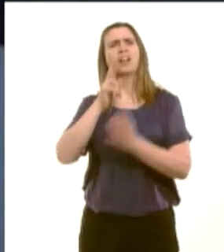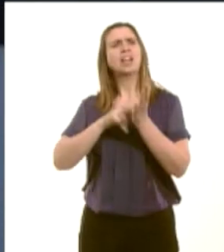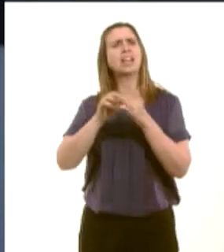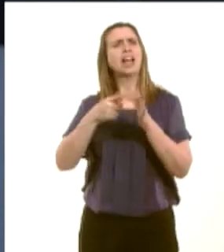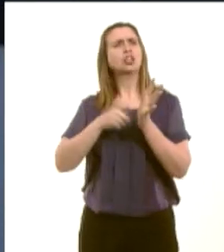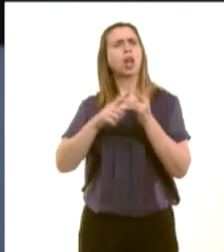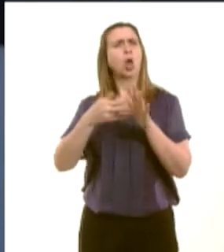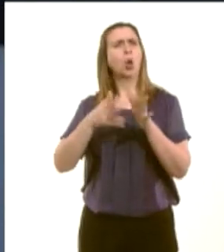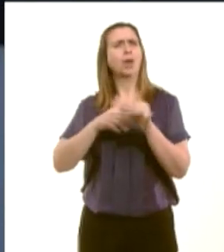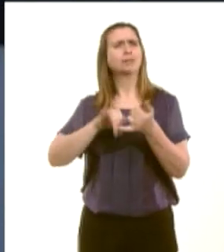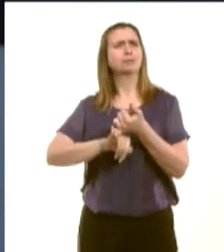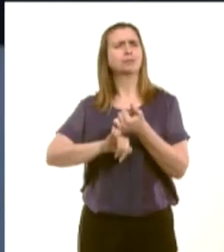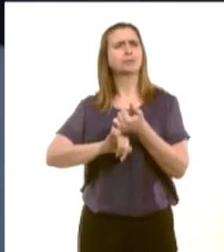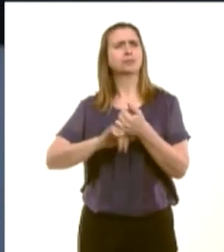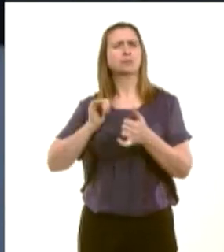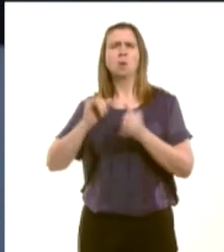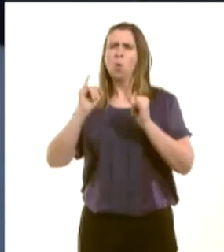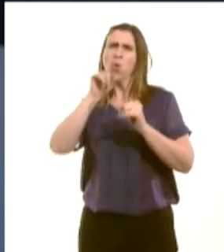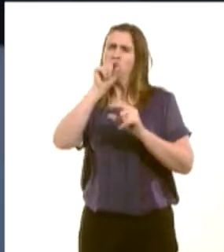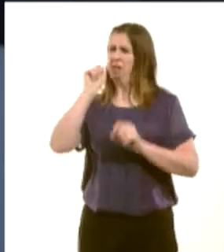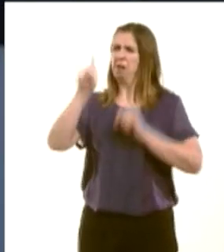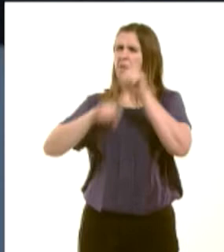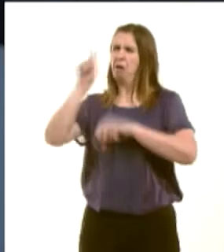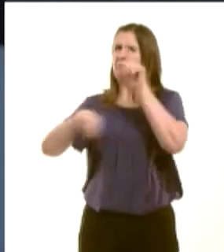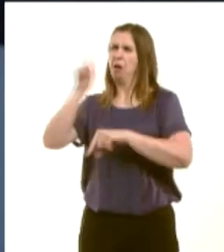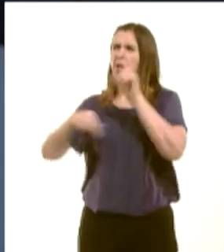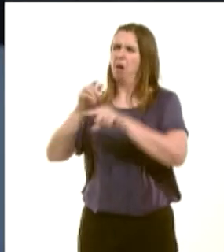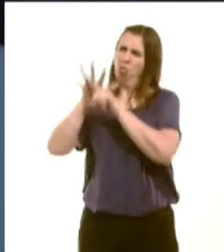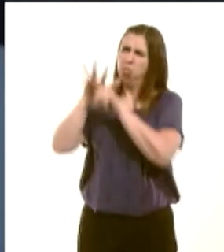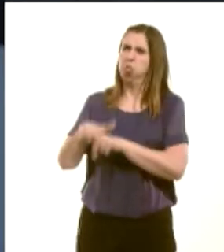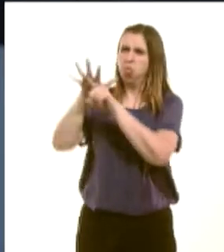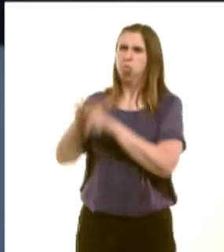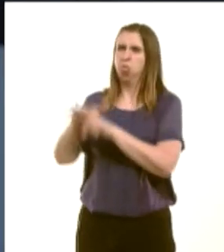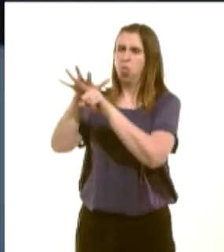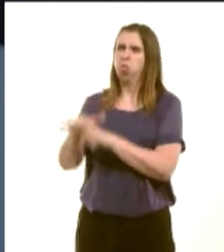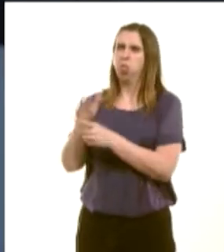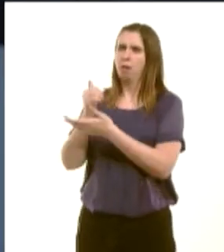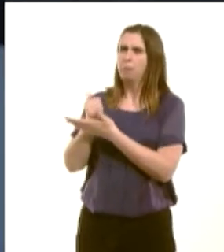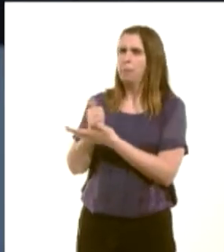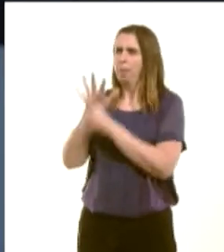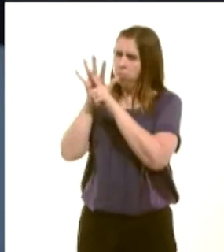weekend. It highlighted the extent of homophobic bullying in all walks of life. What work is